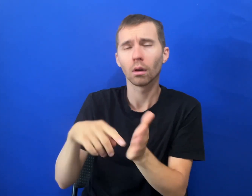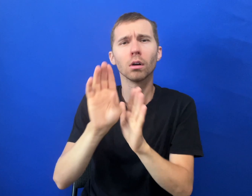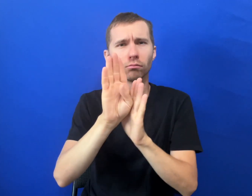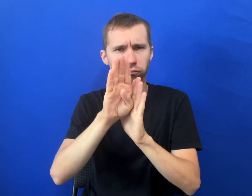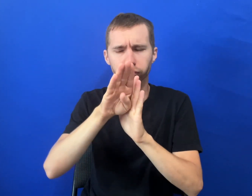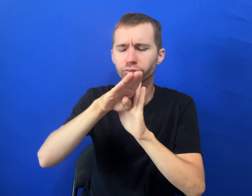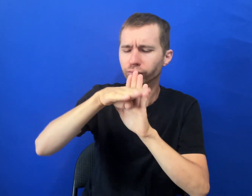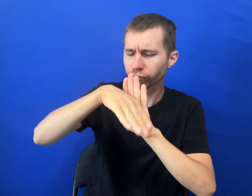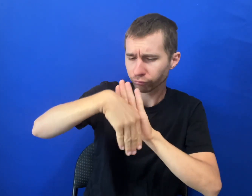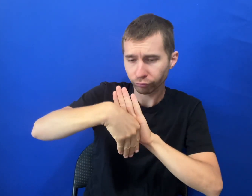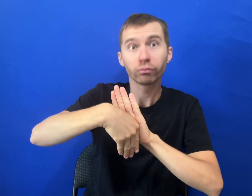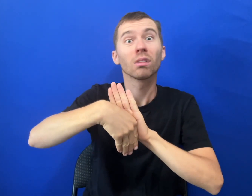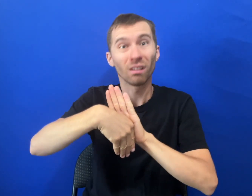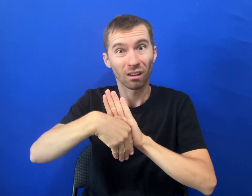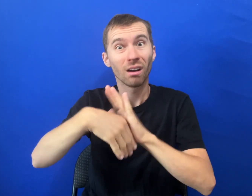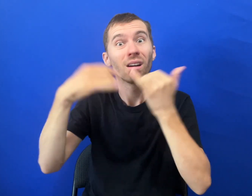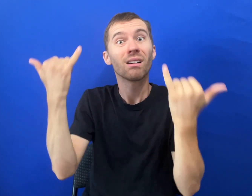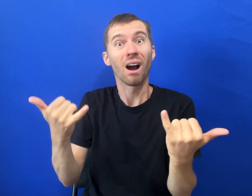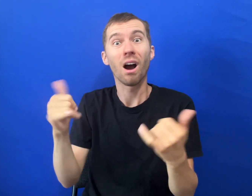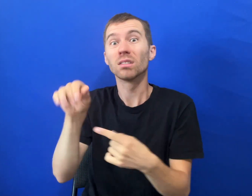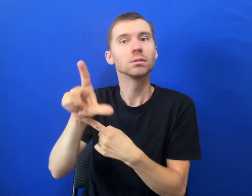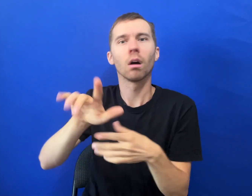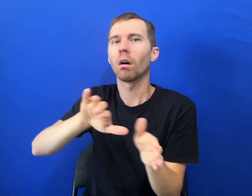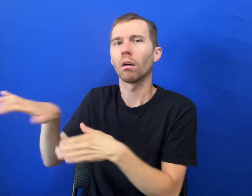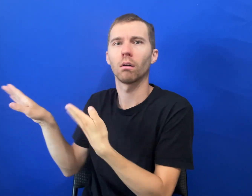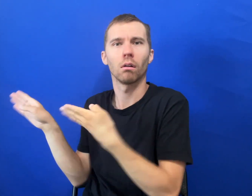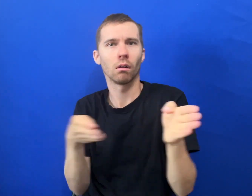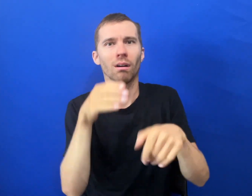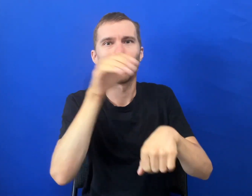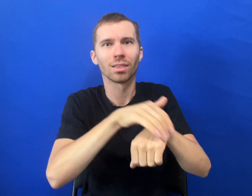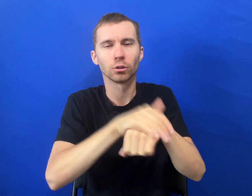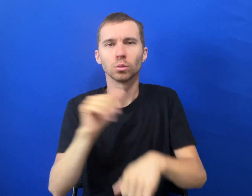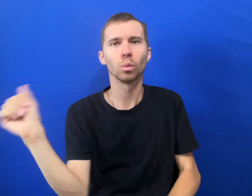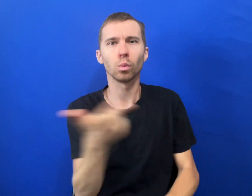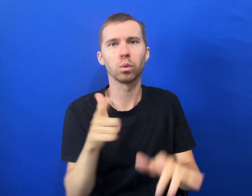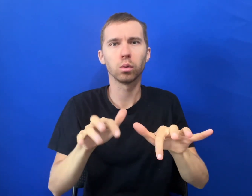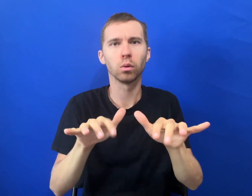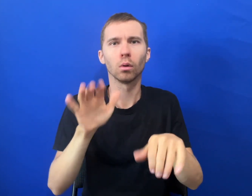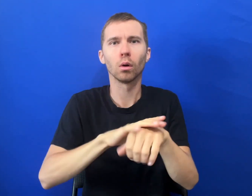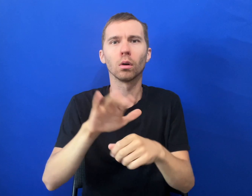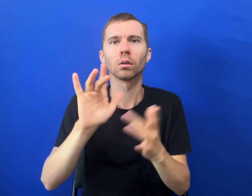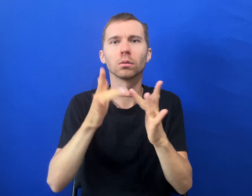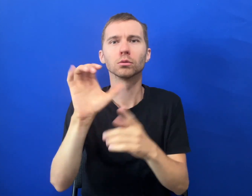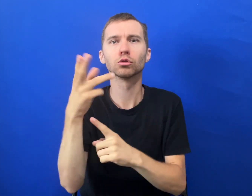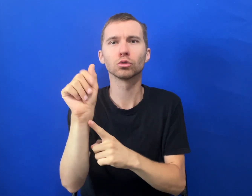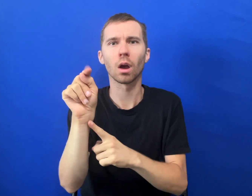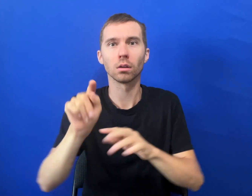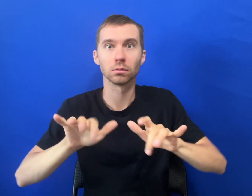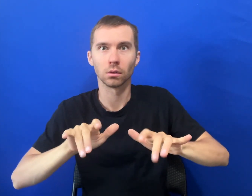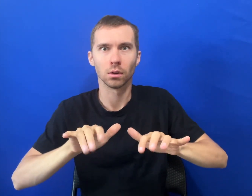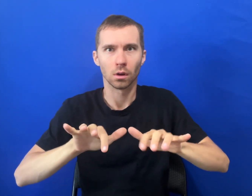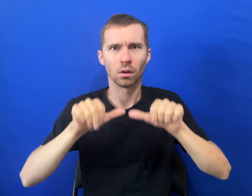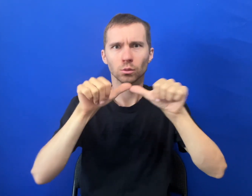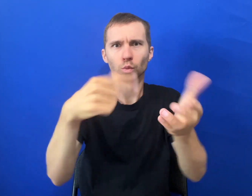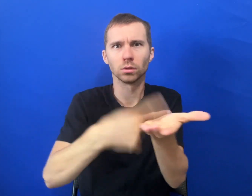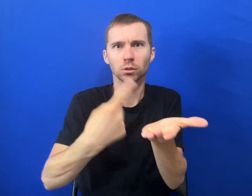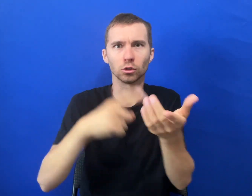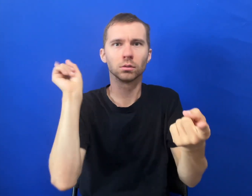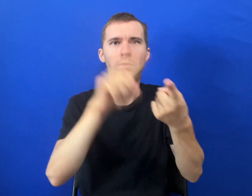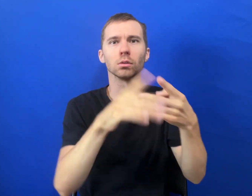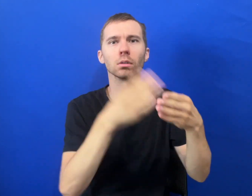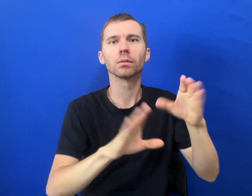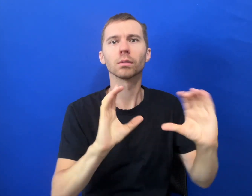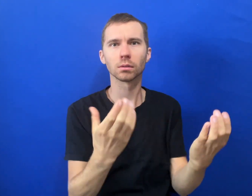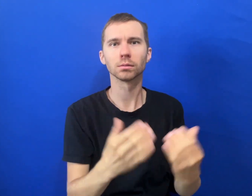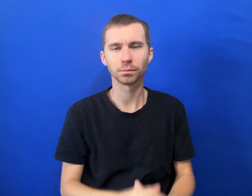After the first 30 minutes have lapsed, the class shifts from ASL to English -- where they type in an online chatroom to continue the same discussion until the end of class.